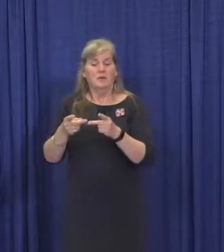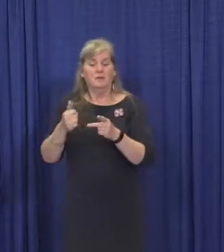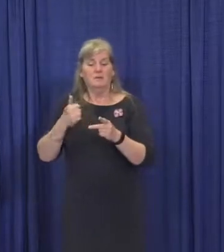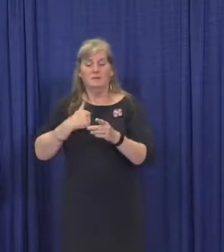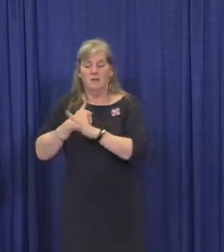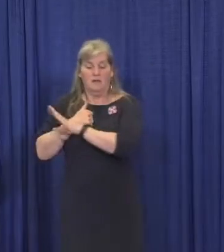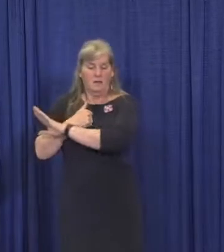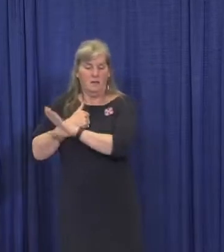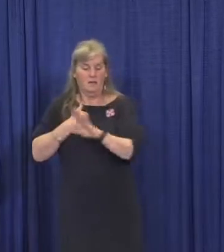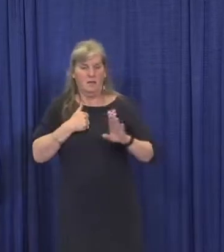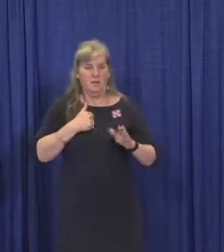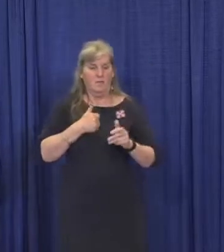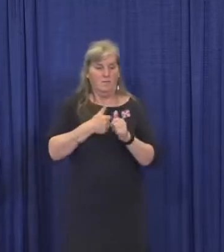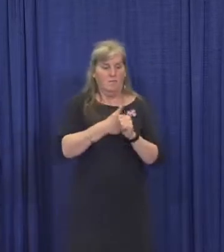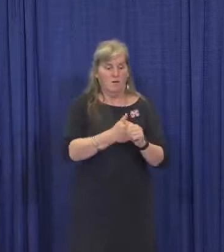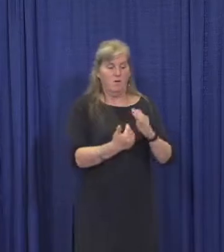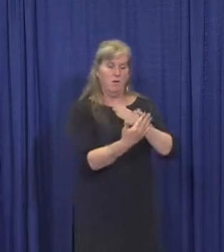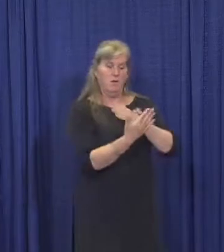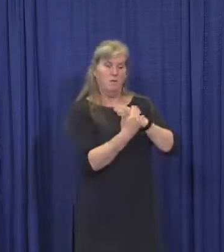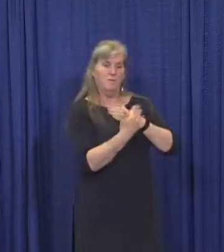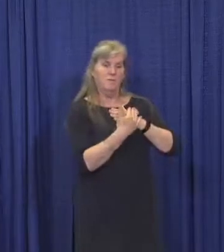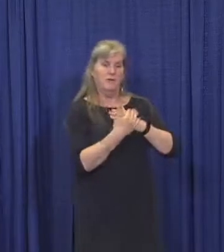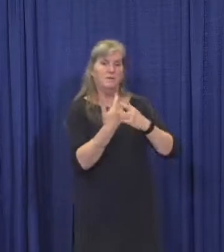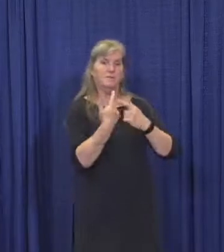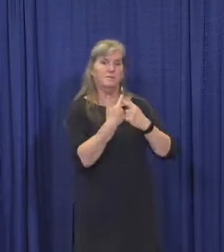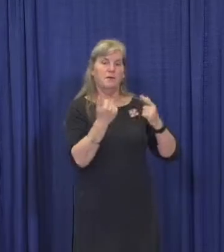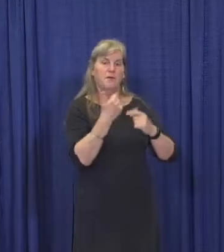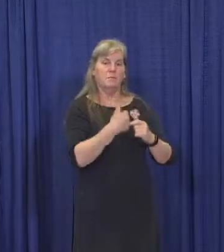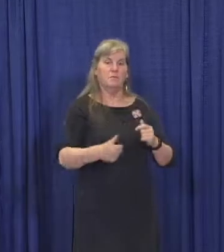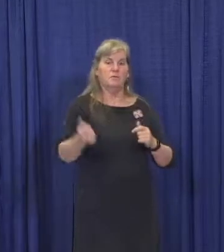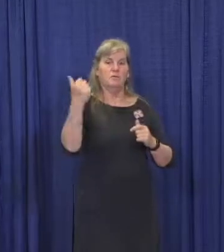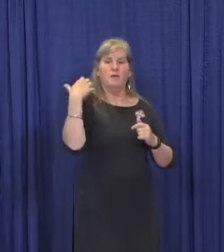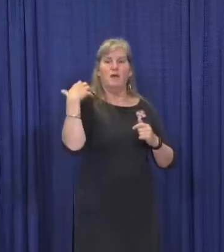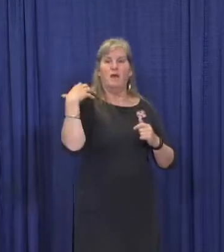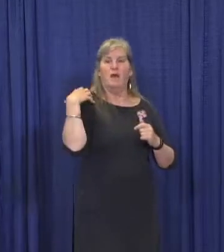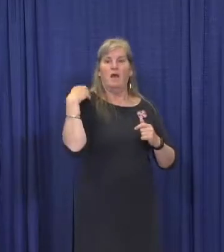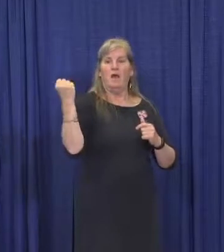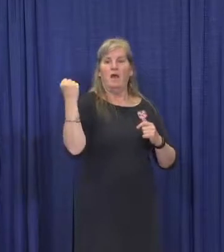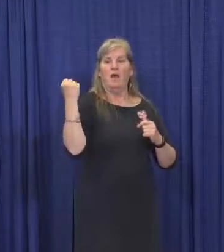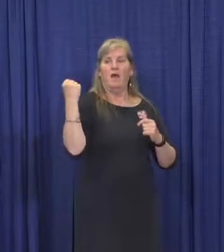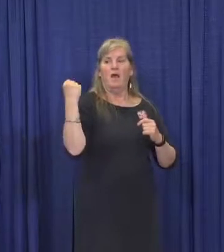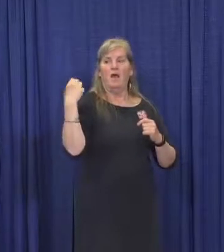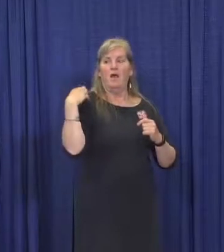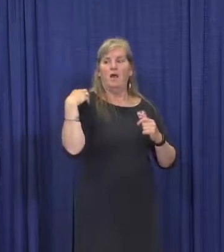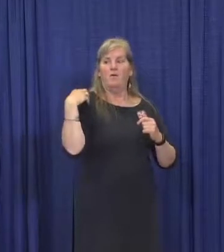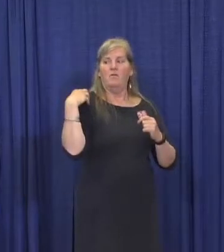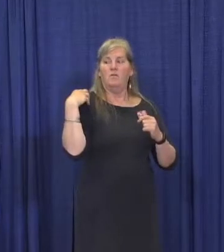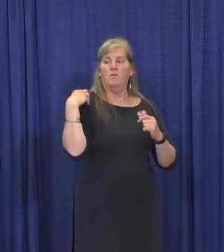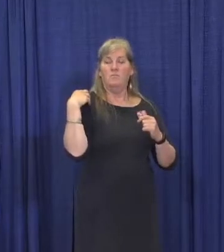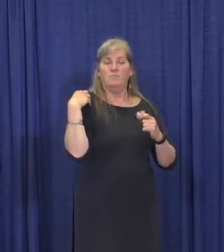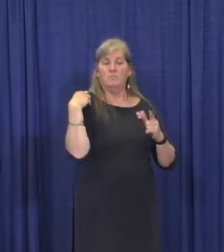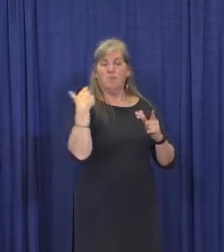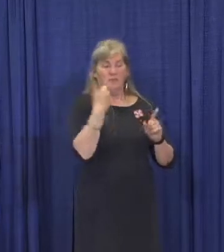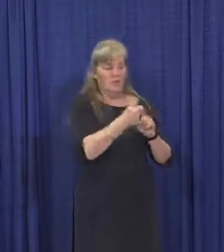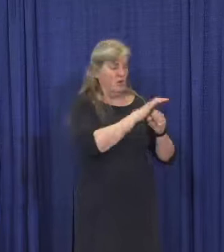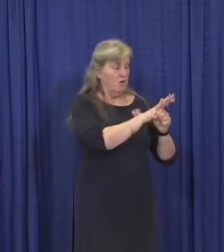is following advice from medical officers and are making the decisions and each region is